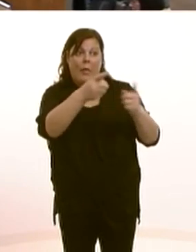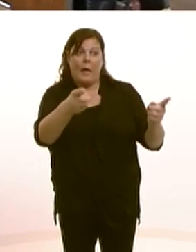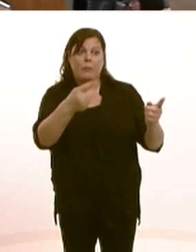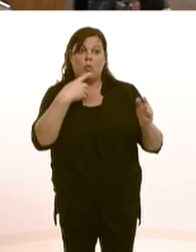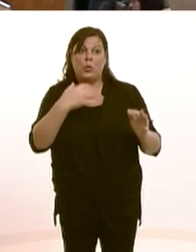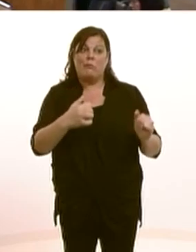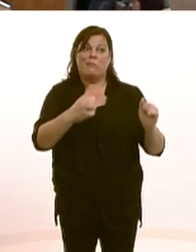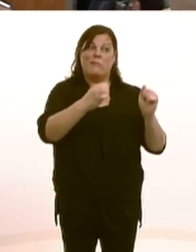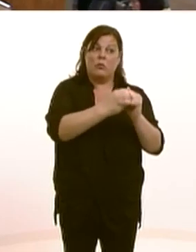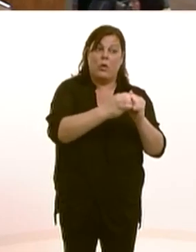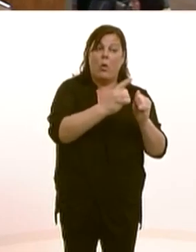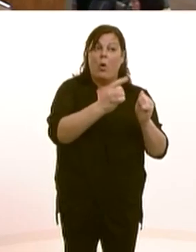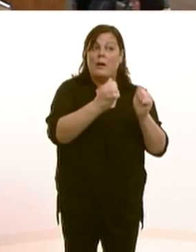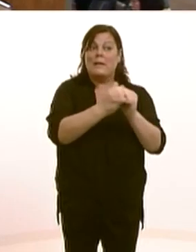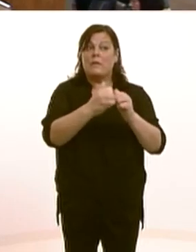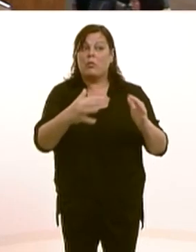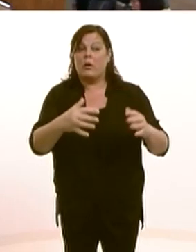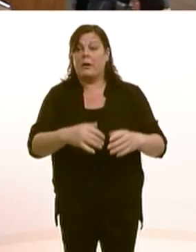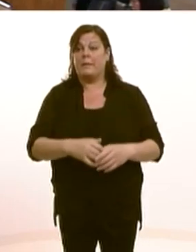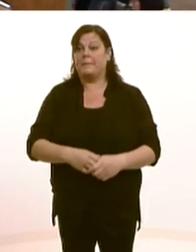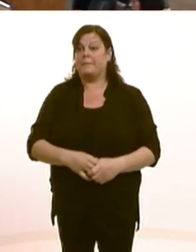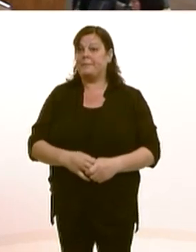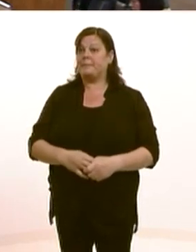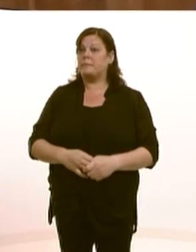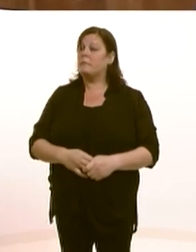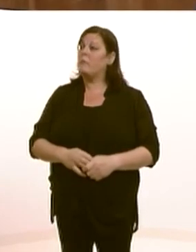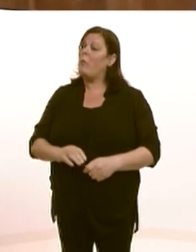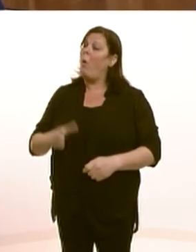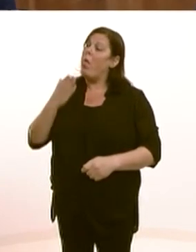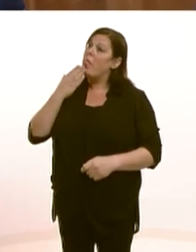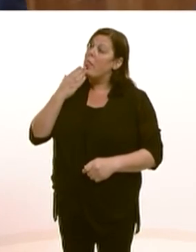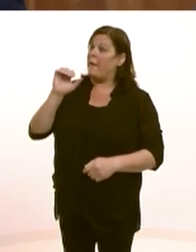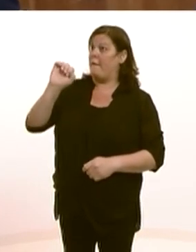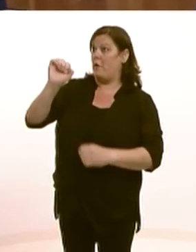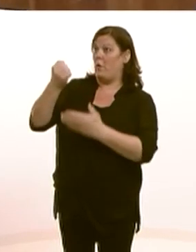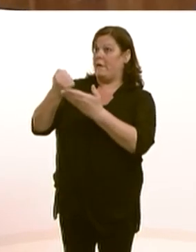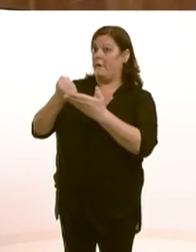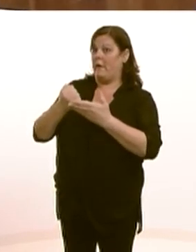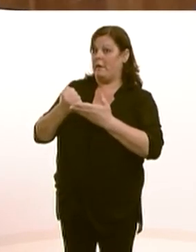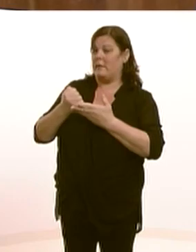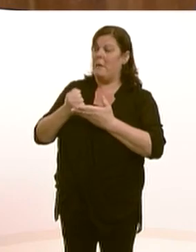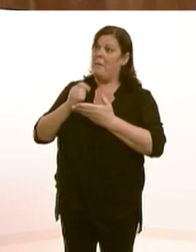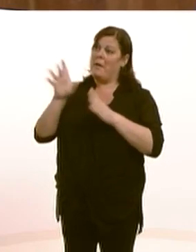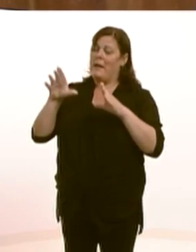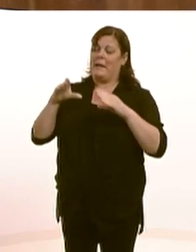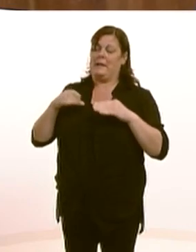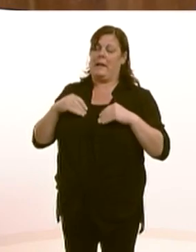It is genius, thank you. Carwyn Jones: I am grateful to the Member for his advice. He wonít be surprised that I donít accept his advice that a referendum that would cost